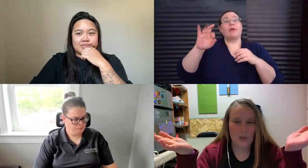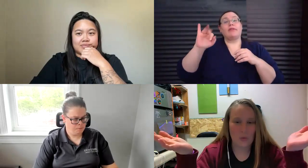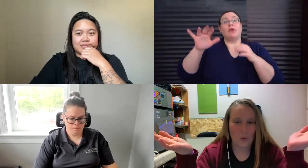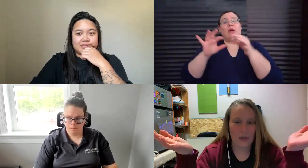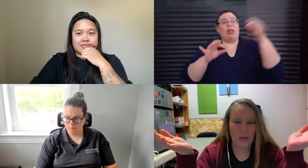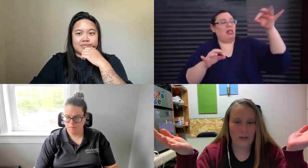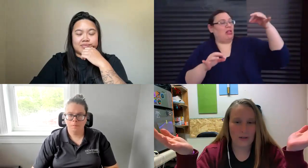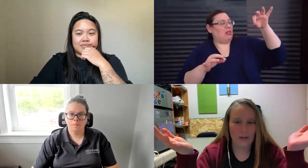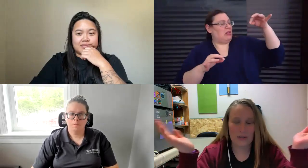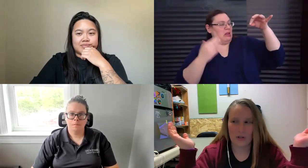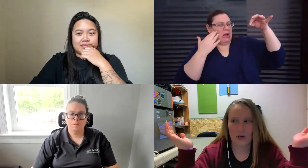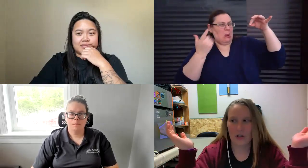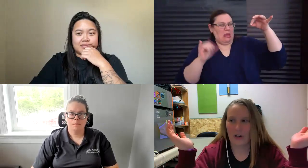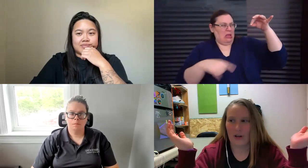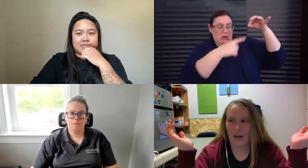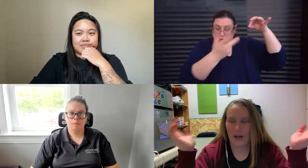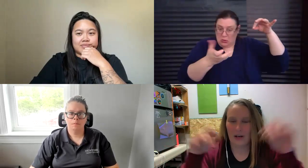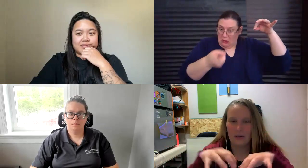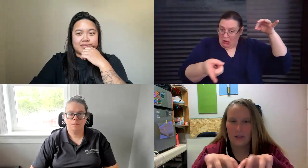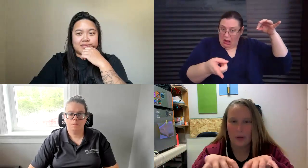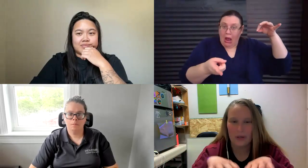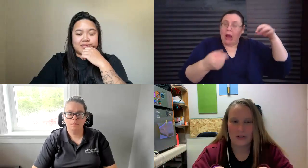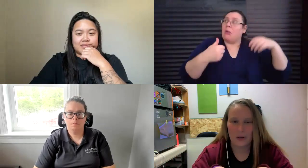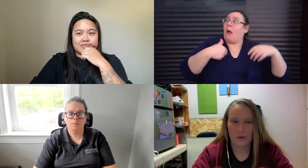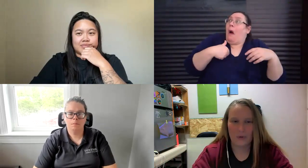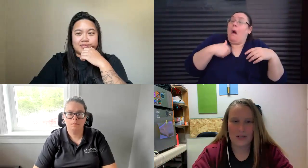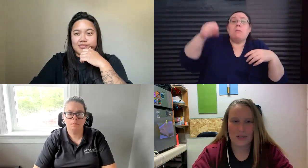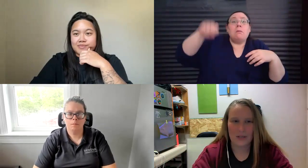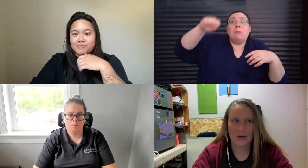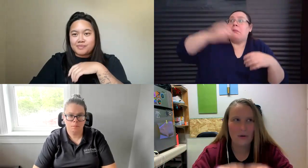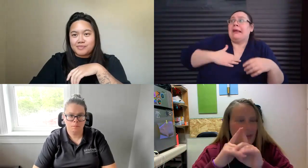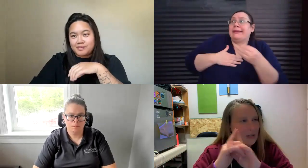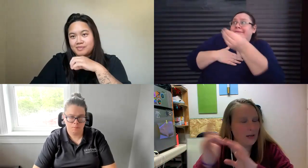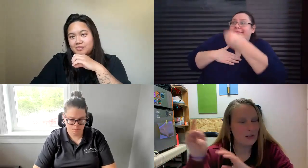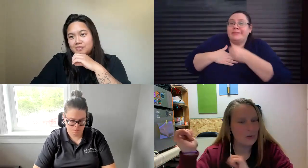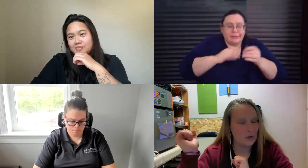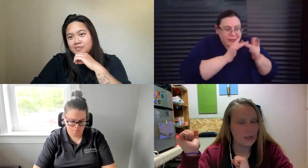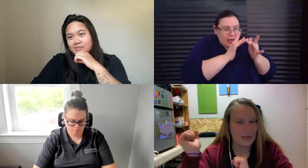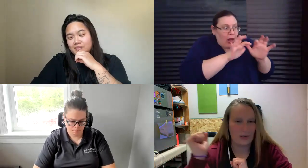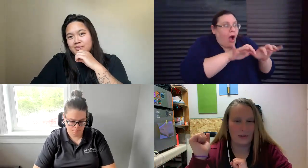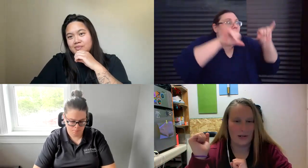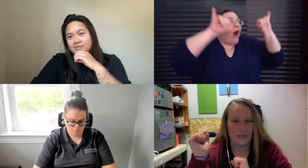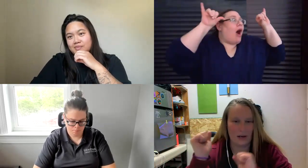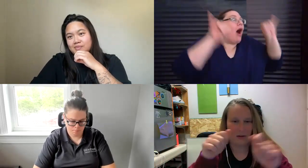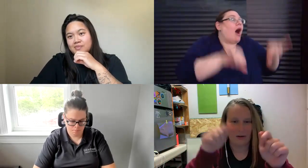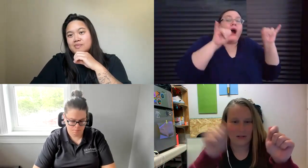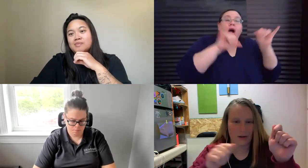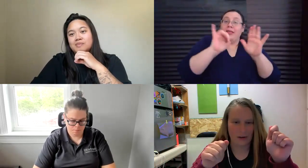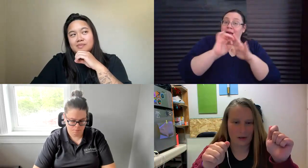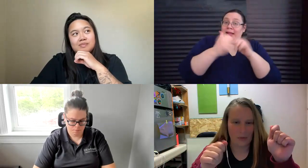do you want it, I said sure. I looked up on the internet what it was and oh, that's how you join stained glass together and solder it.